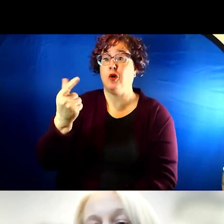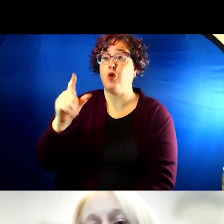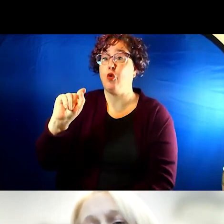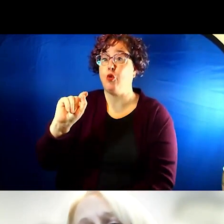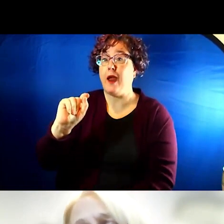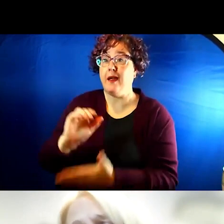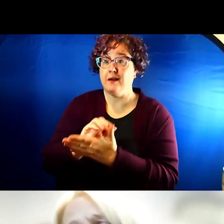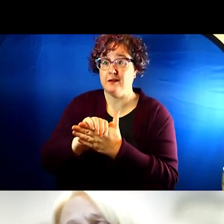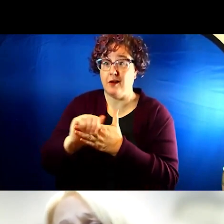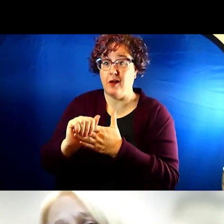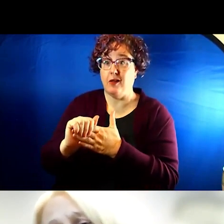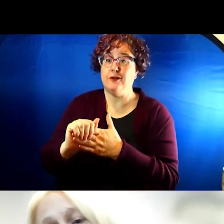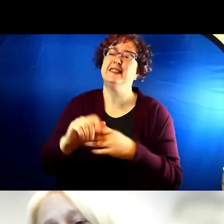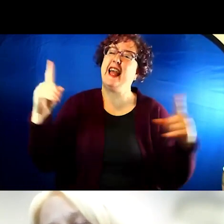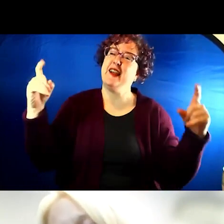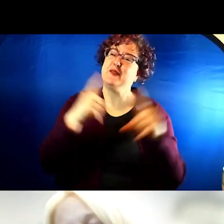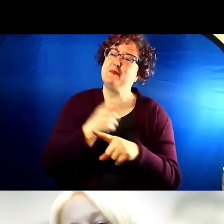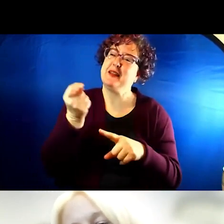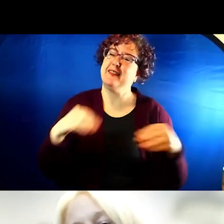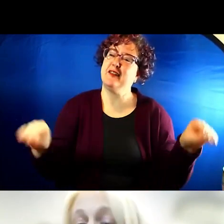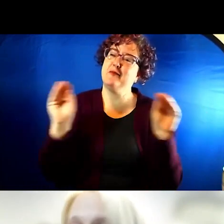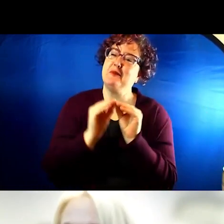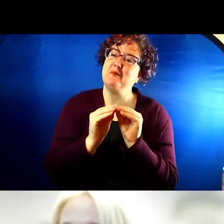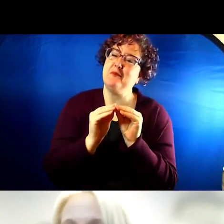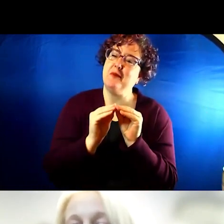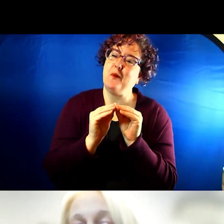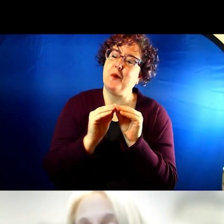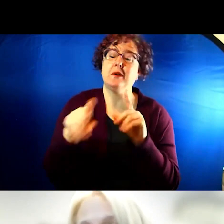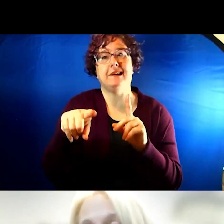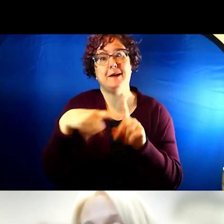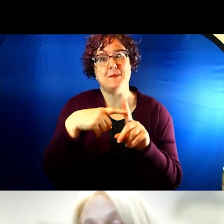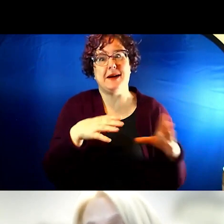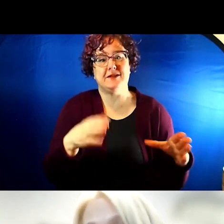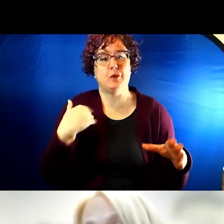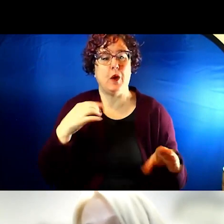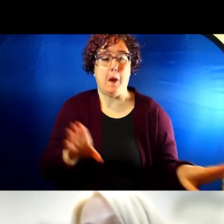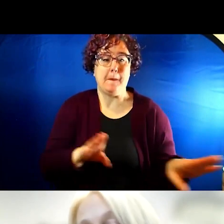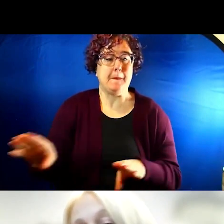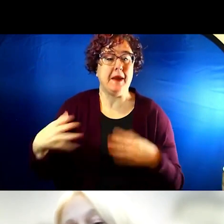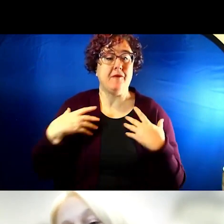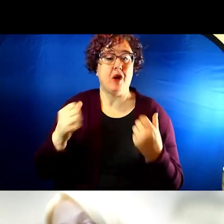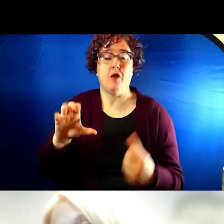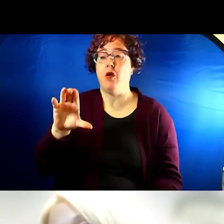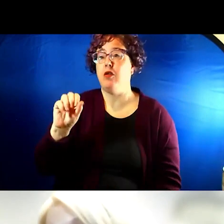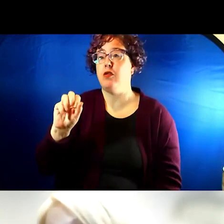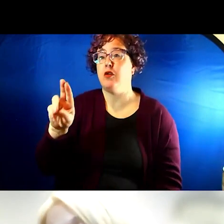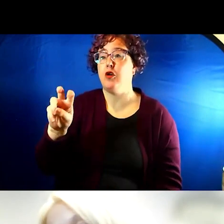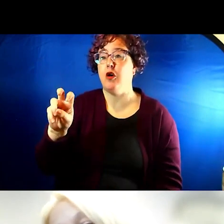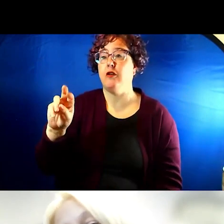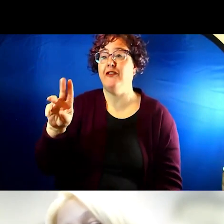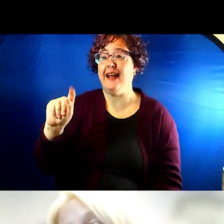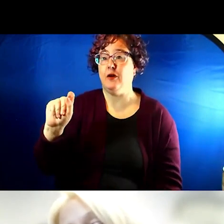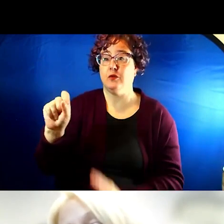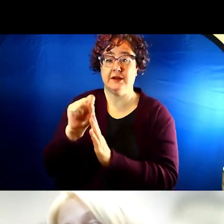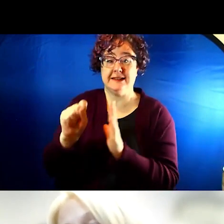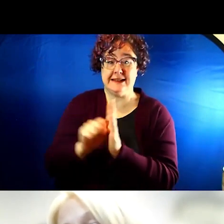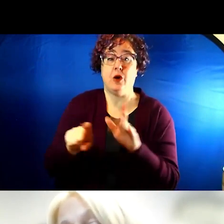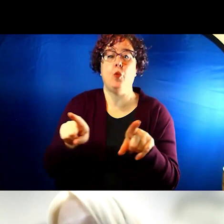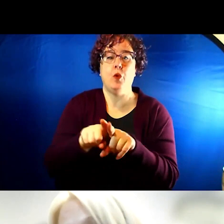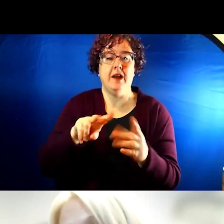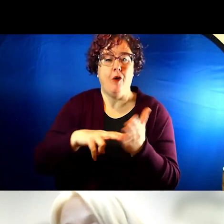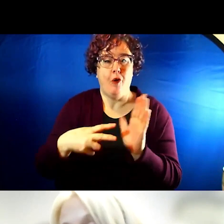TO COMPLICATED IT AS WELL, MY OFFICE ALSO MANAGES THE AMENDMENTS AND